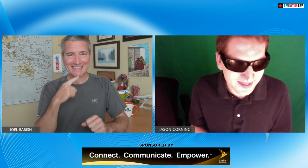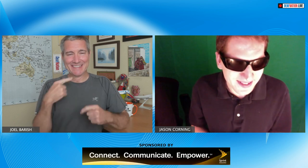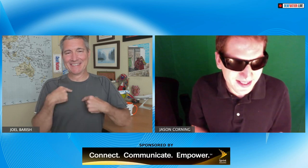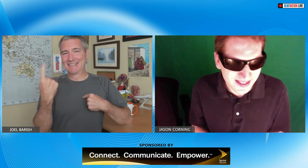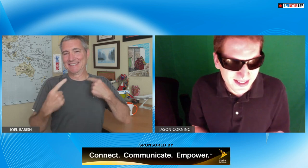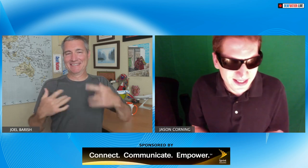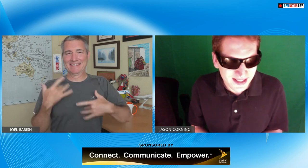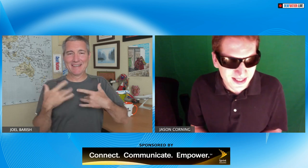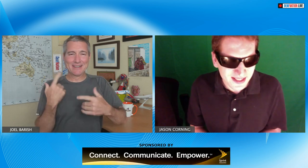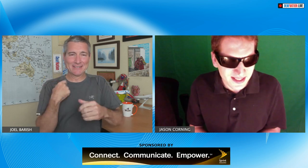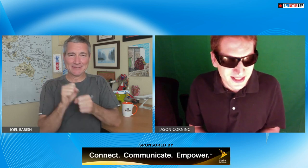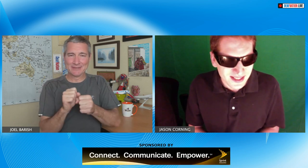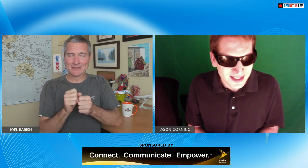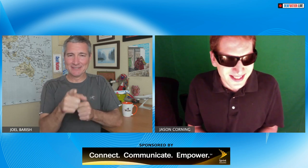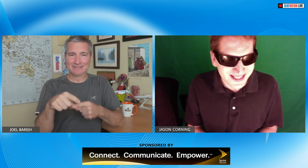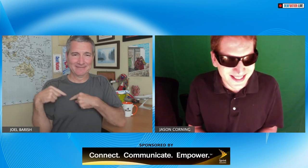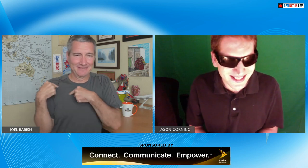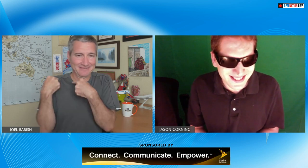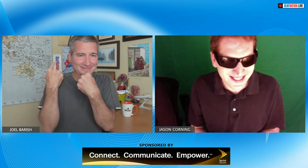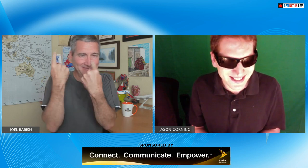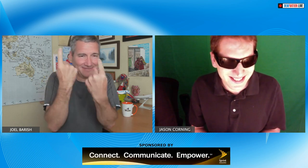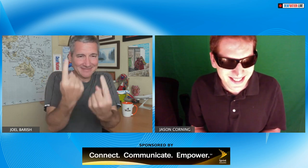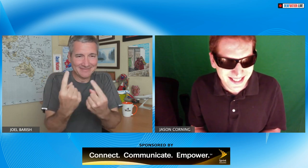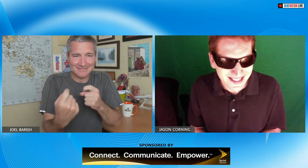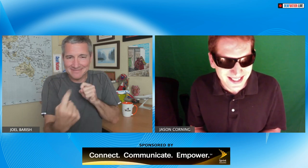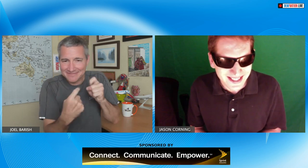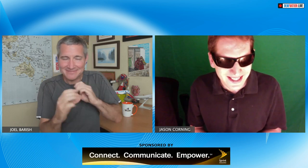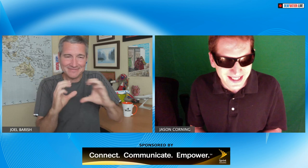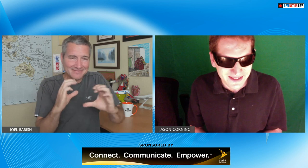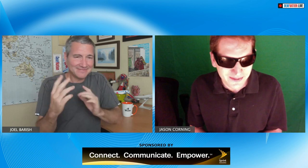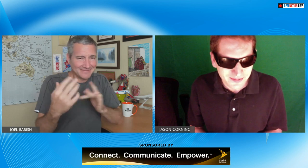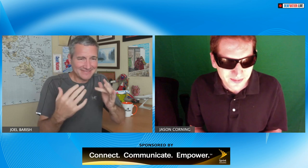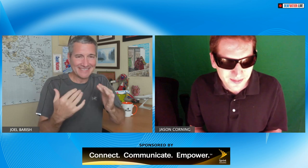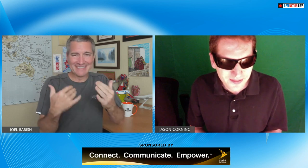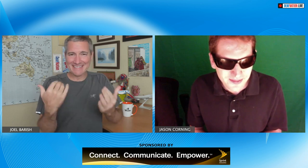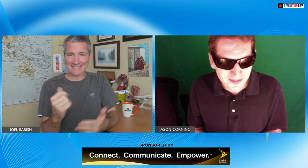I'm really excited too! We have been texting and emailing back and forth